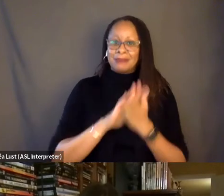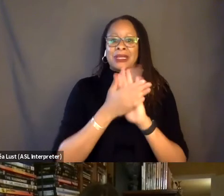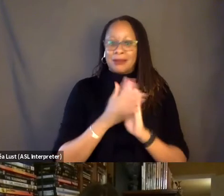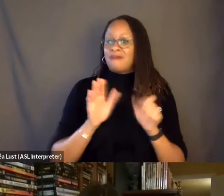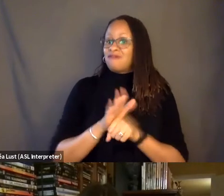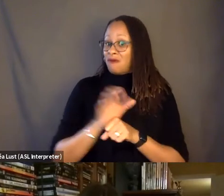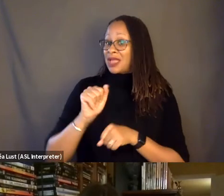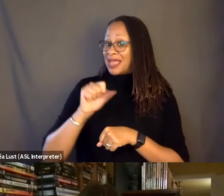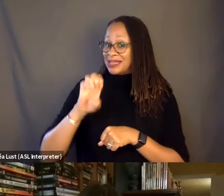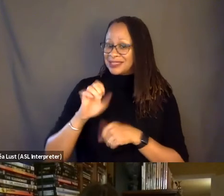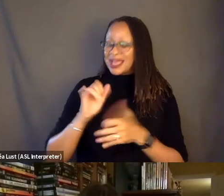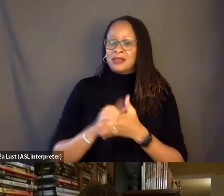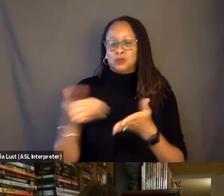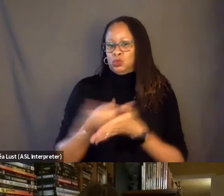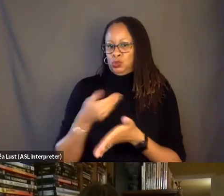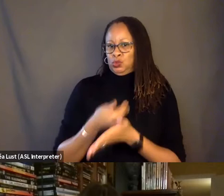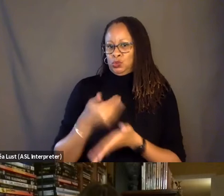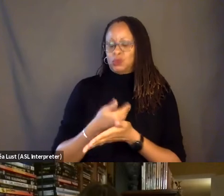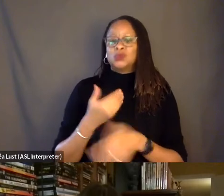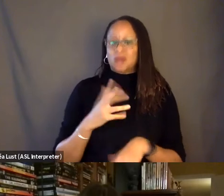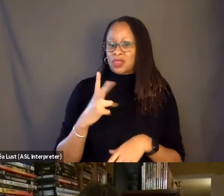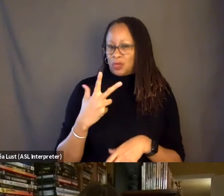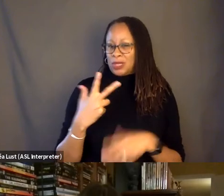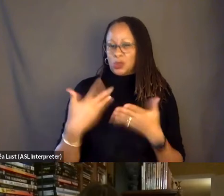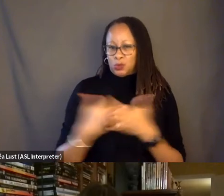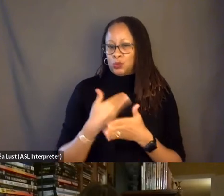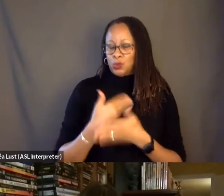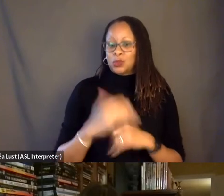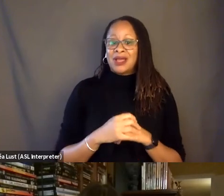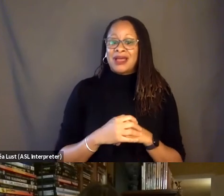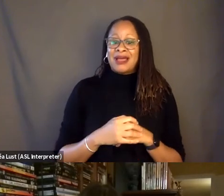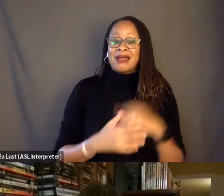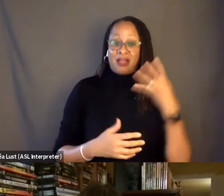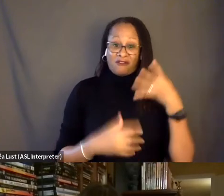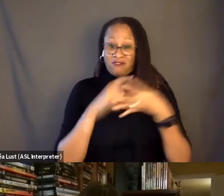So these are brand new. And four tax evasion charges